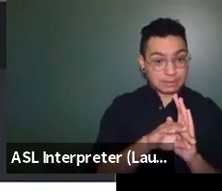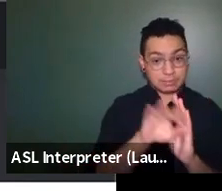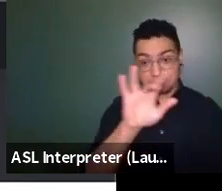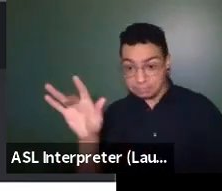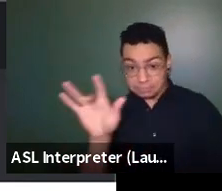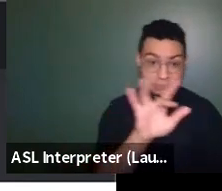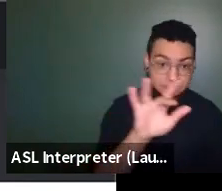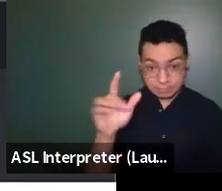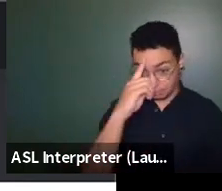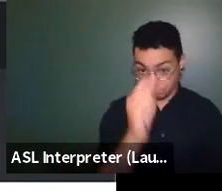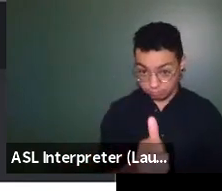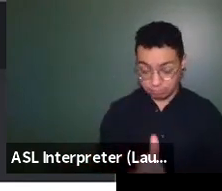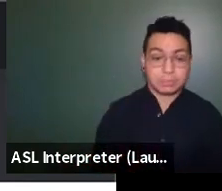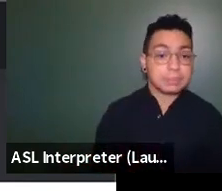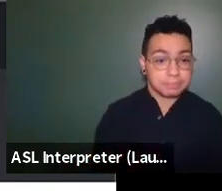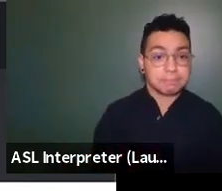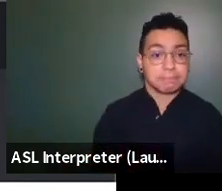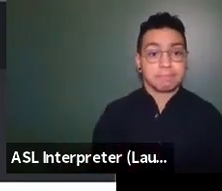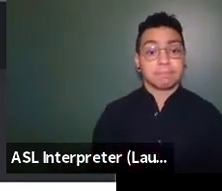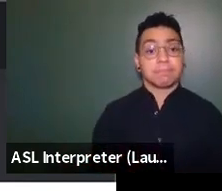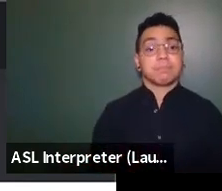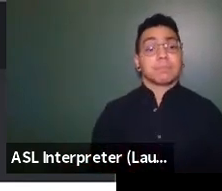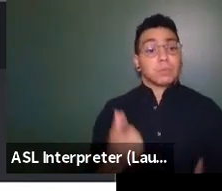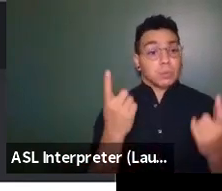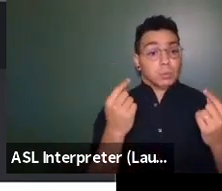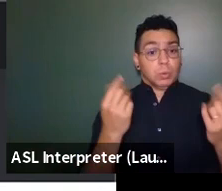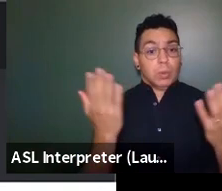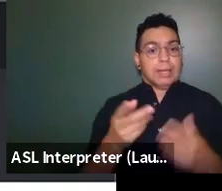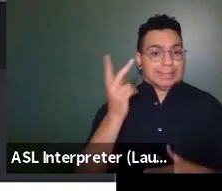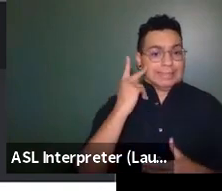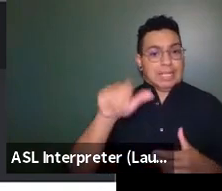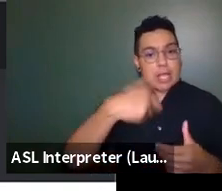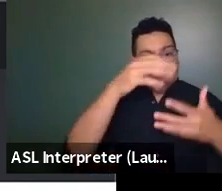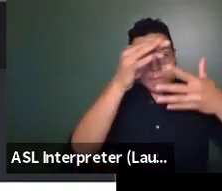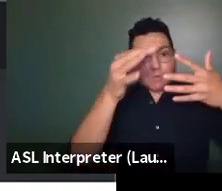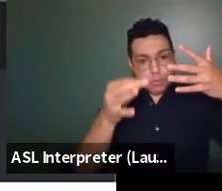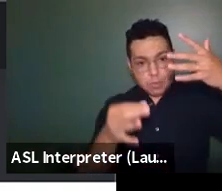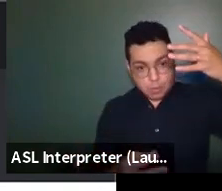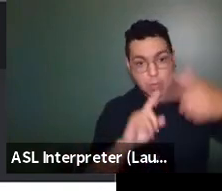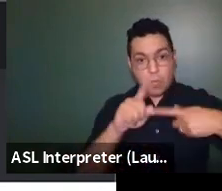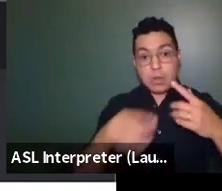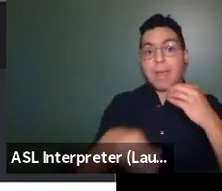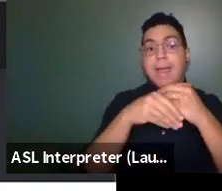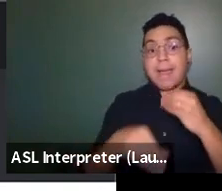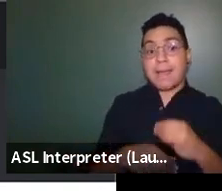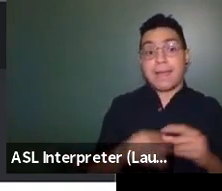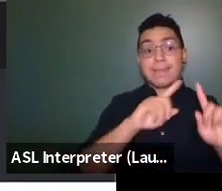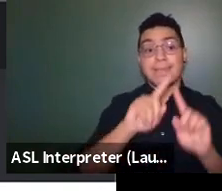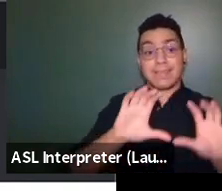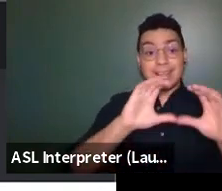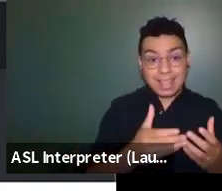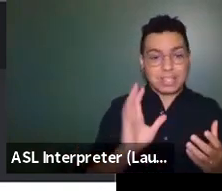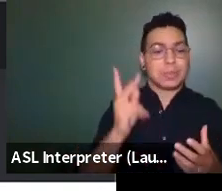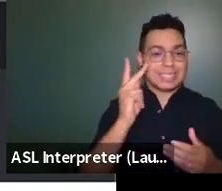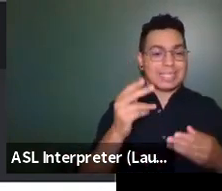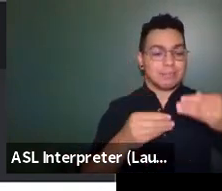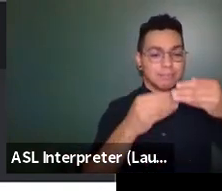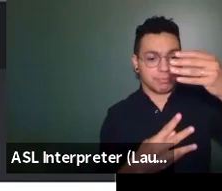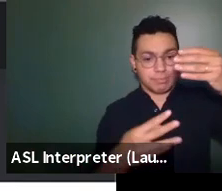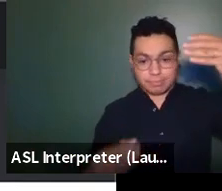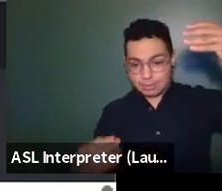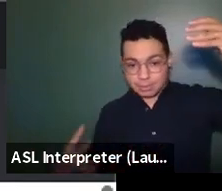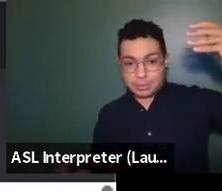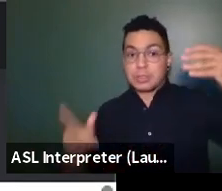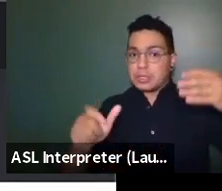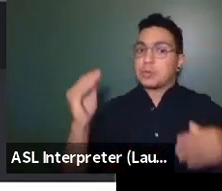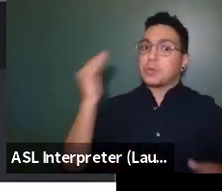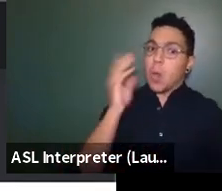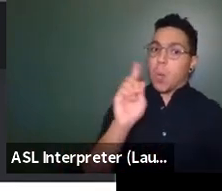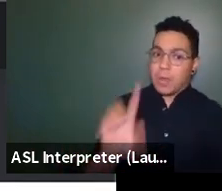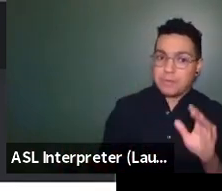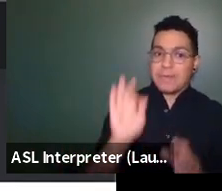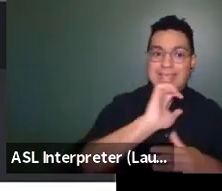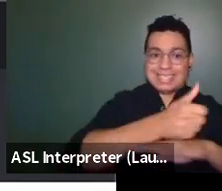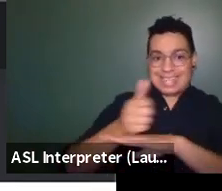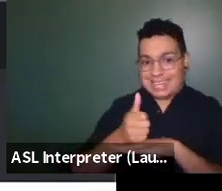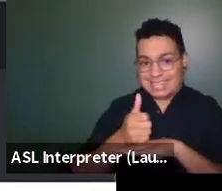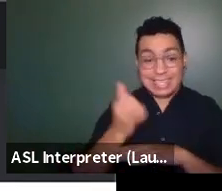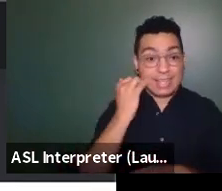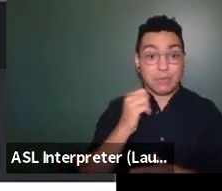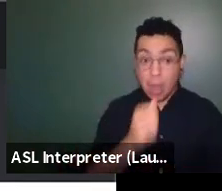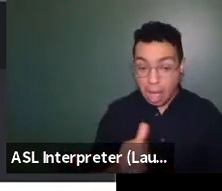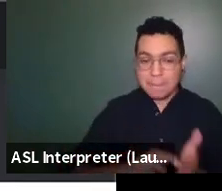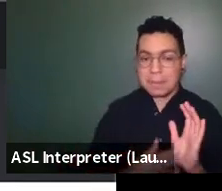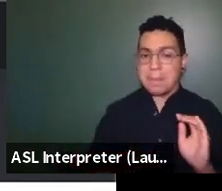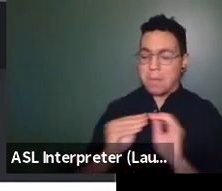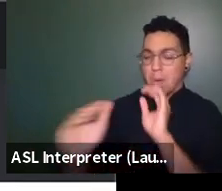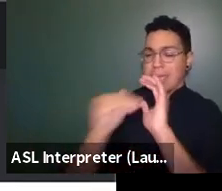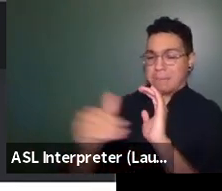ESD 112 - Katherine Livick: And what you're going to do is see more options here as you add classes into your environment. You need to know where this is because if you don't, you might get a little bit more email than you are comfortable with.